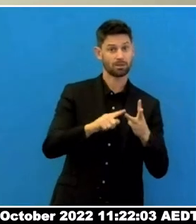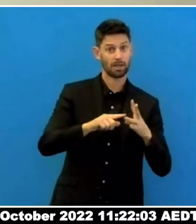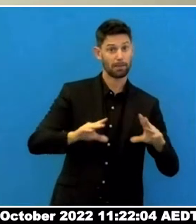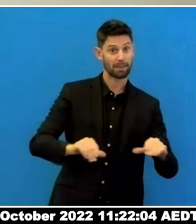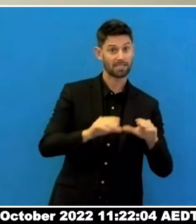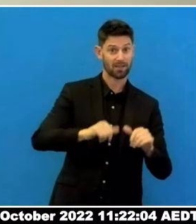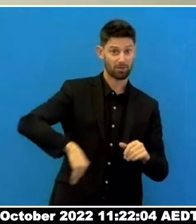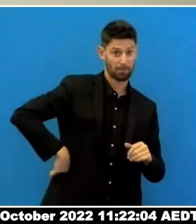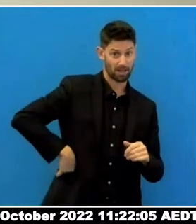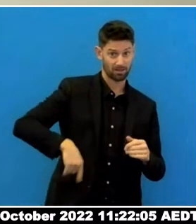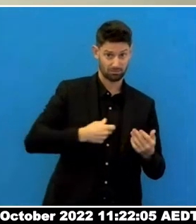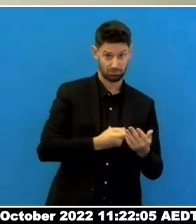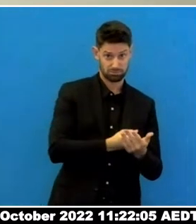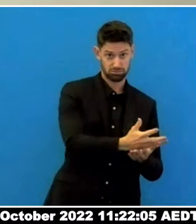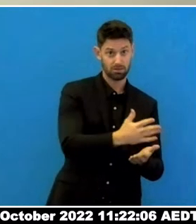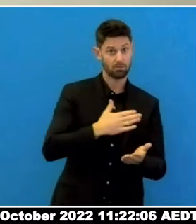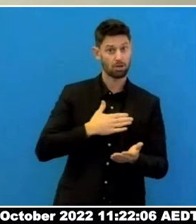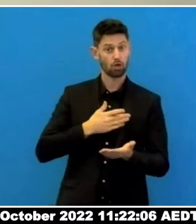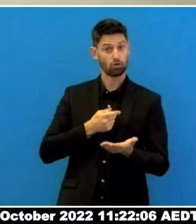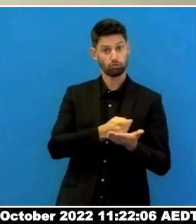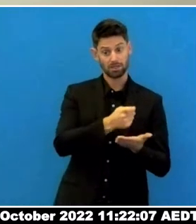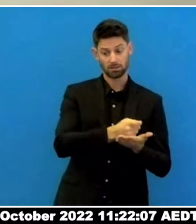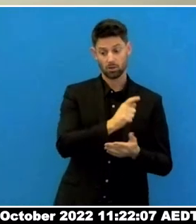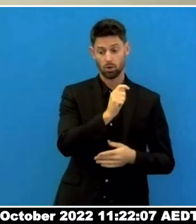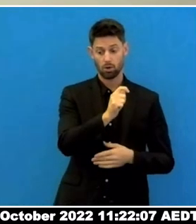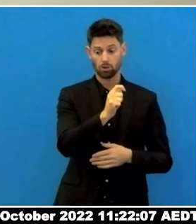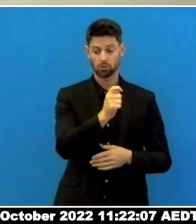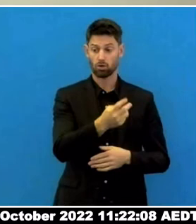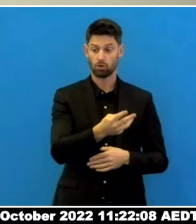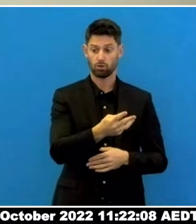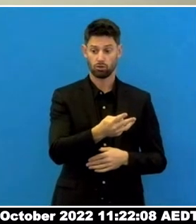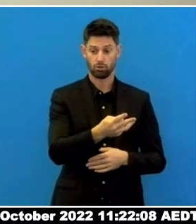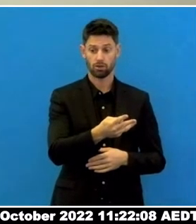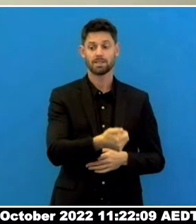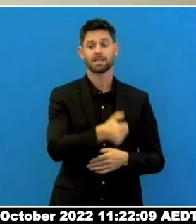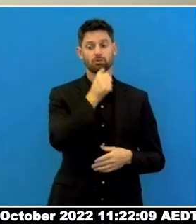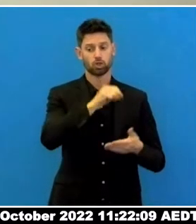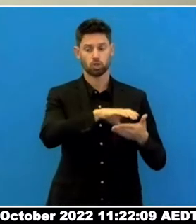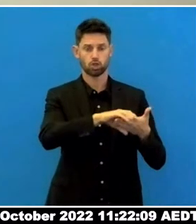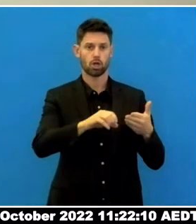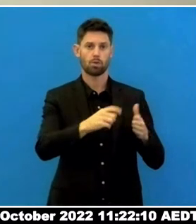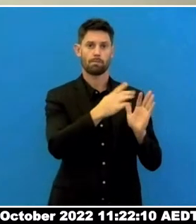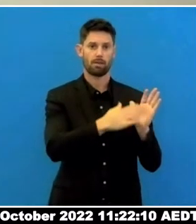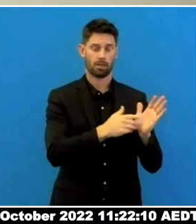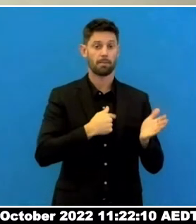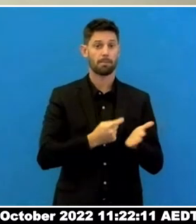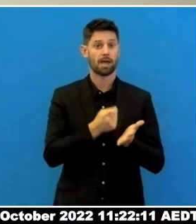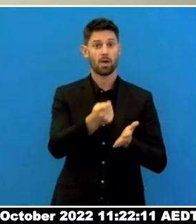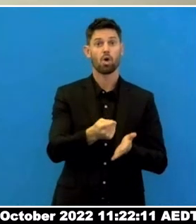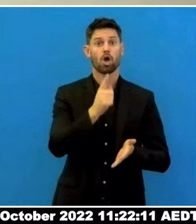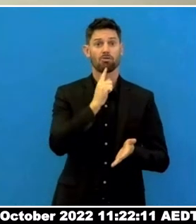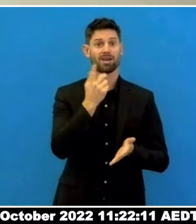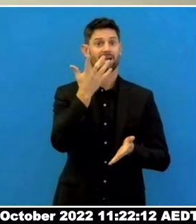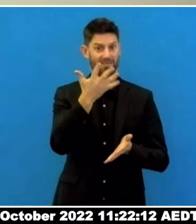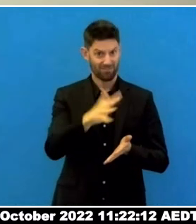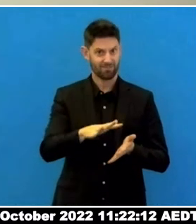My rent is around $600 a month, and I pay approximately $150 a month towards bills.